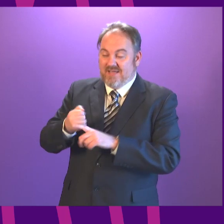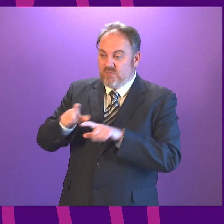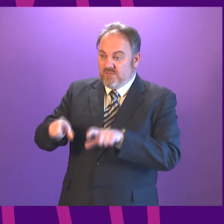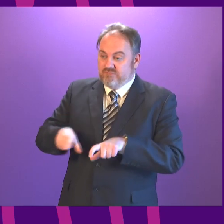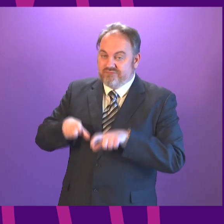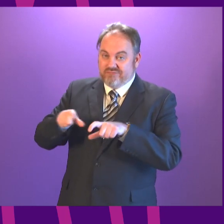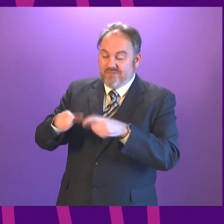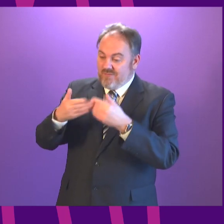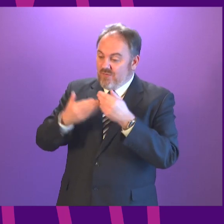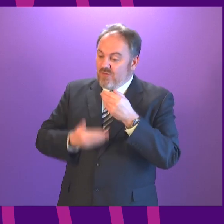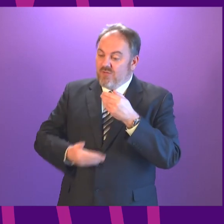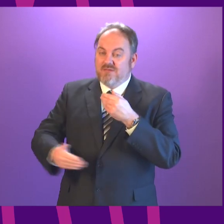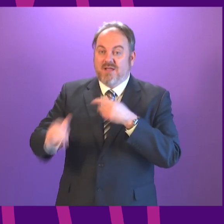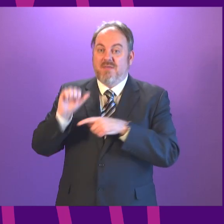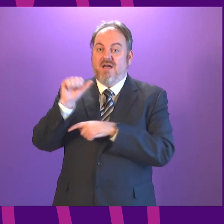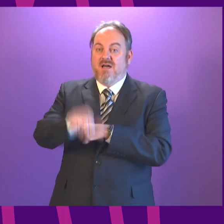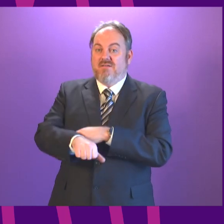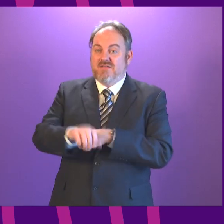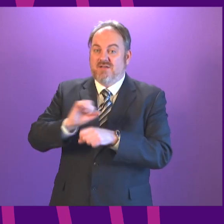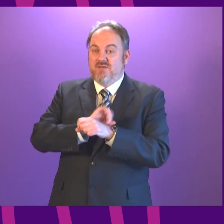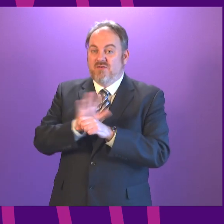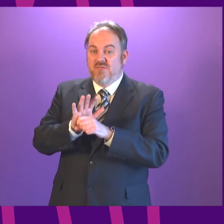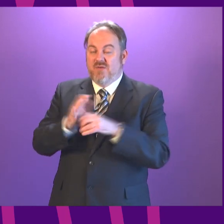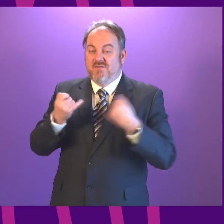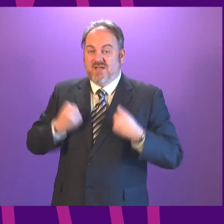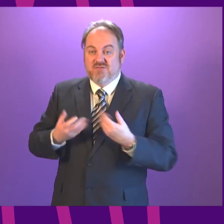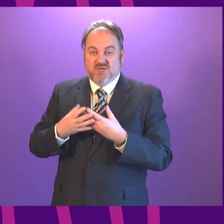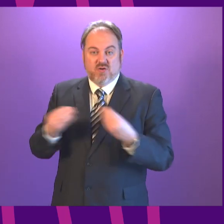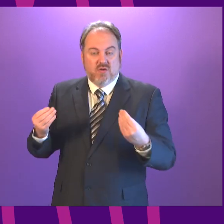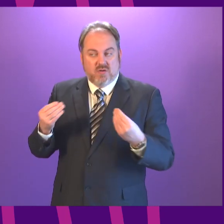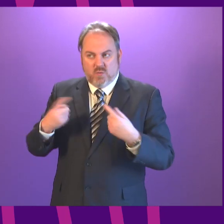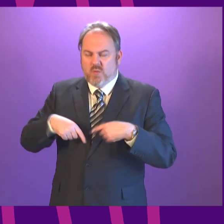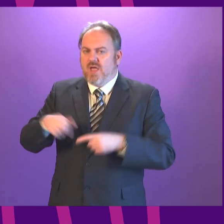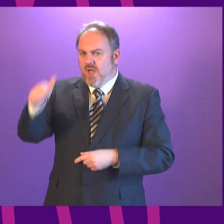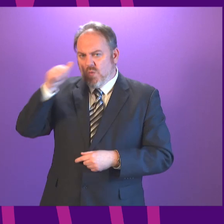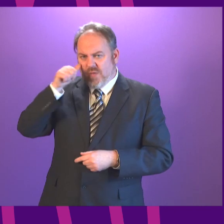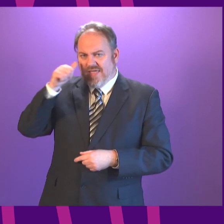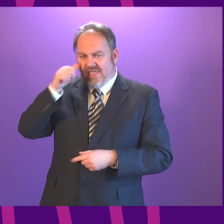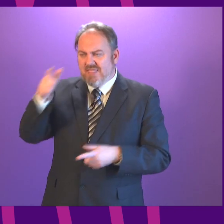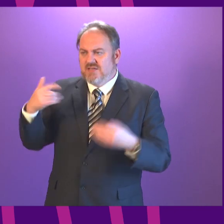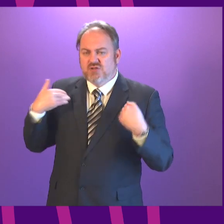Nobody is in any way oblivious to the real importance of having gyms open and encouraging